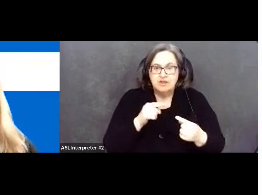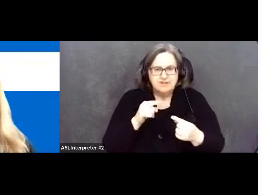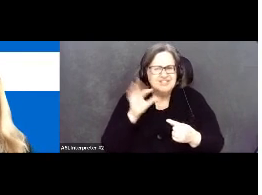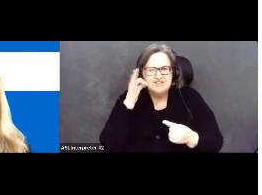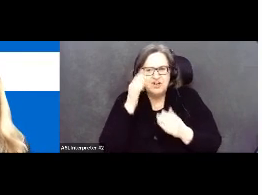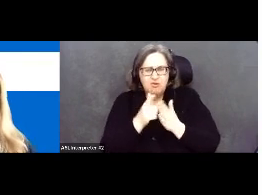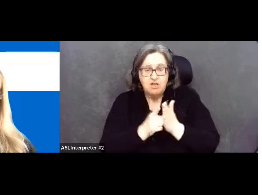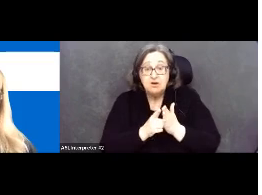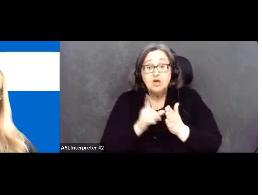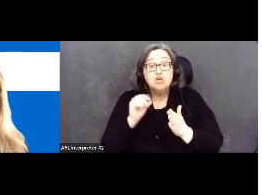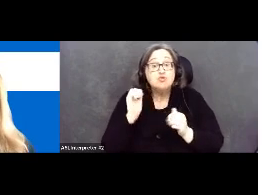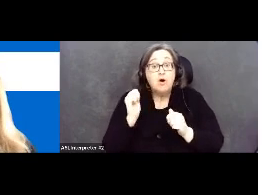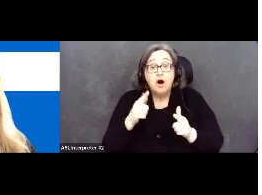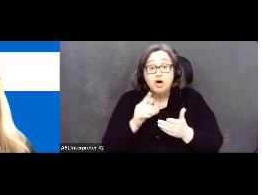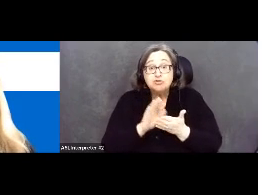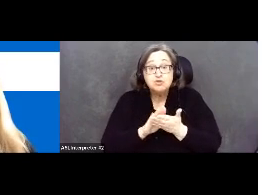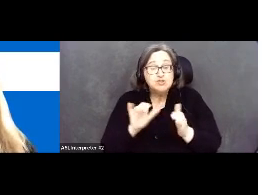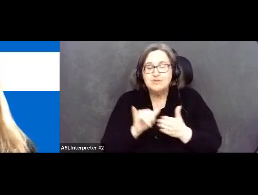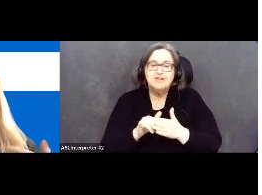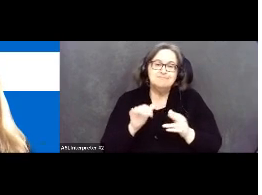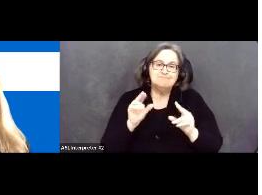Yes. They are required to. However,